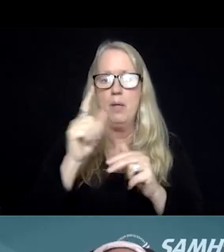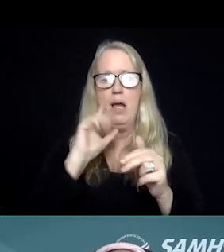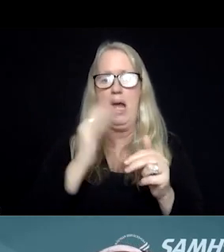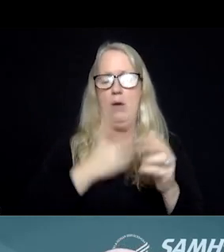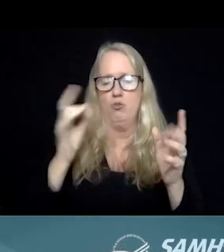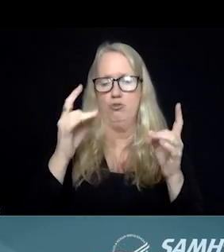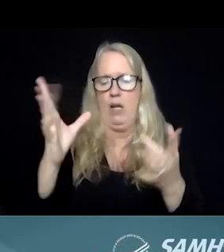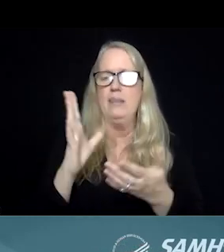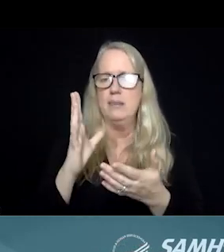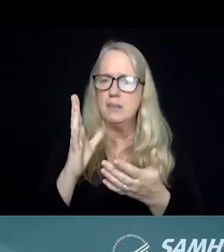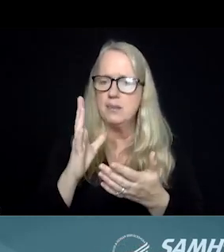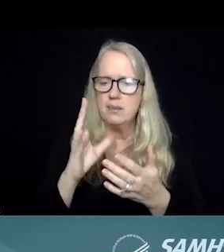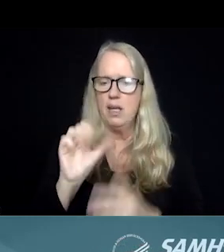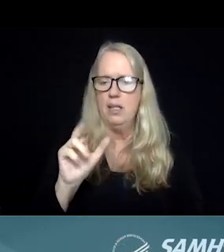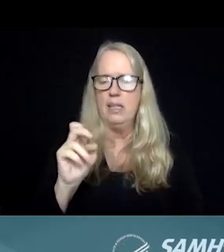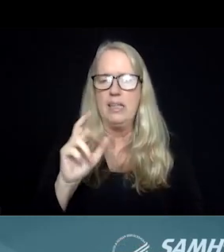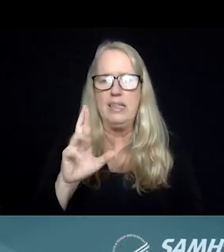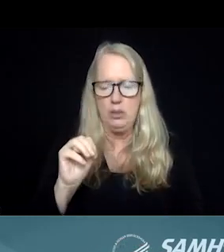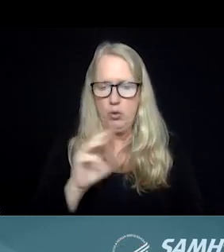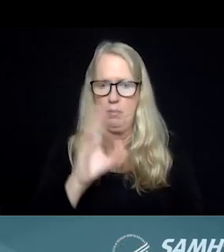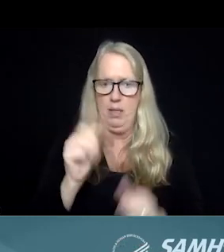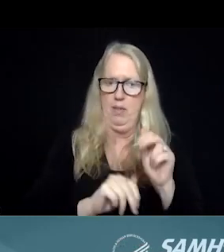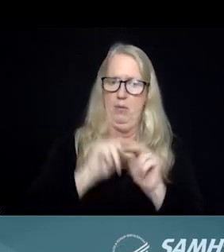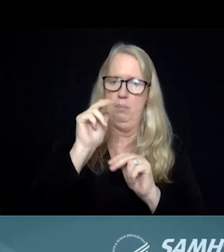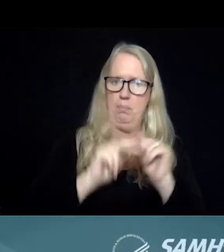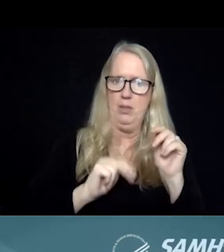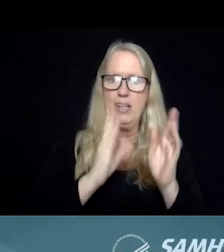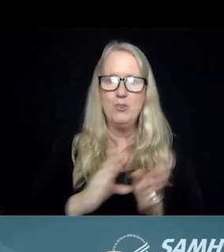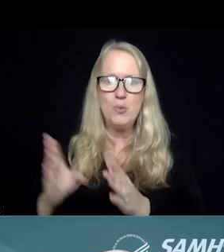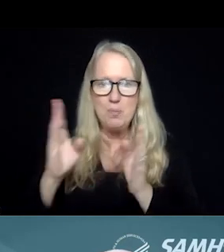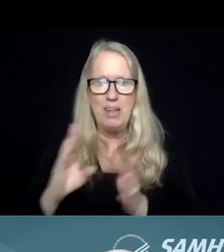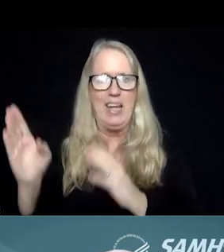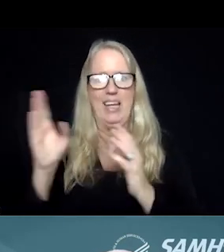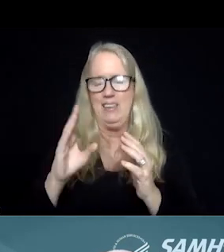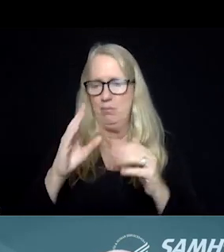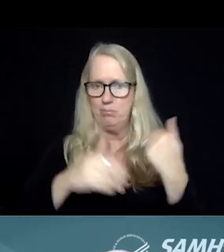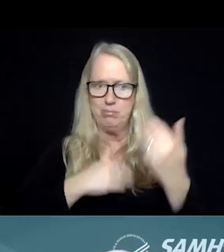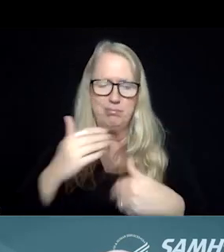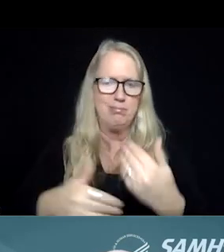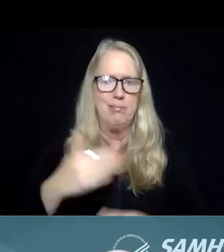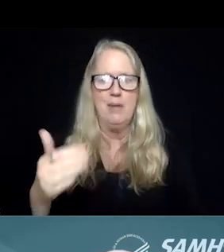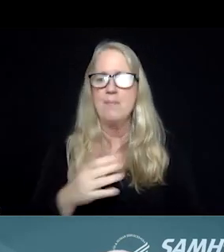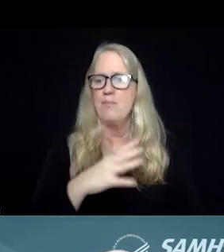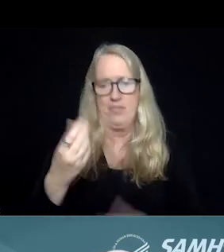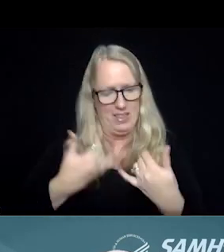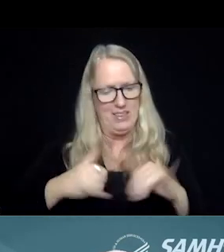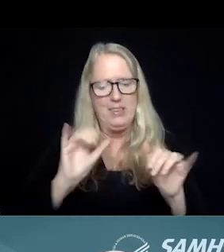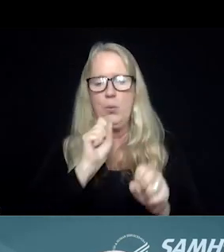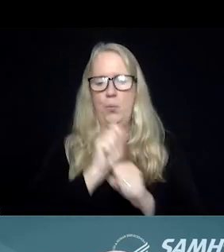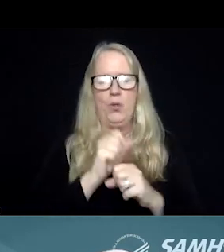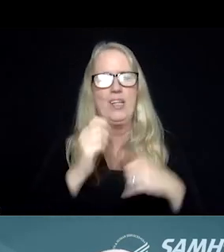IT IS DEFINITELY YOU BUILD AS YOU FLY AND IT IS A WORK IN